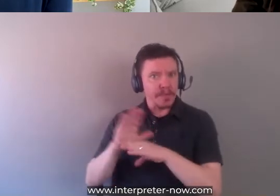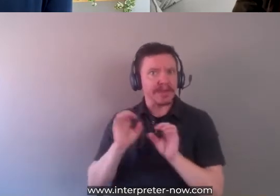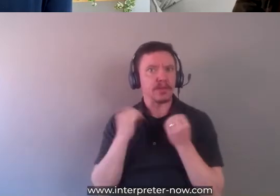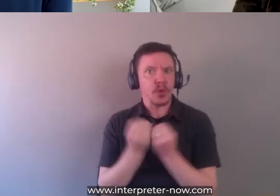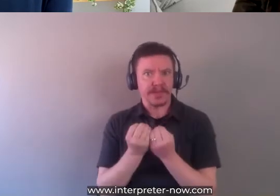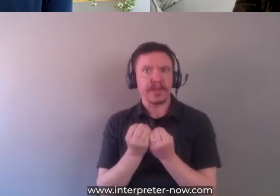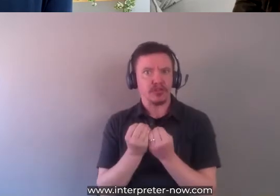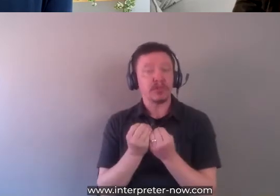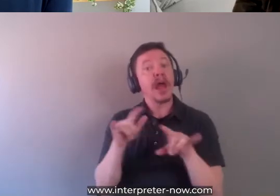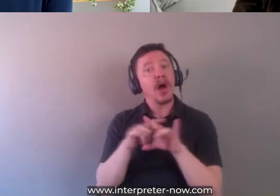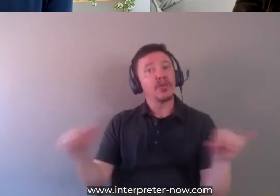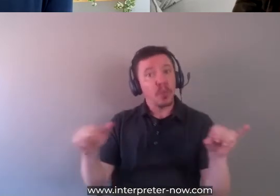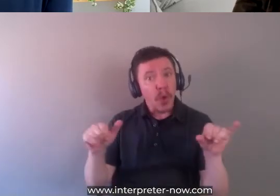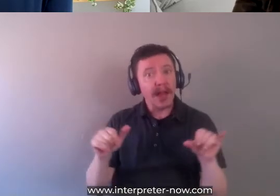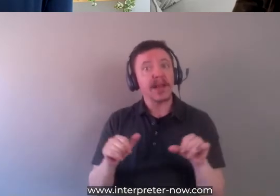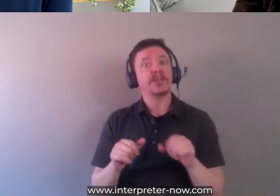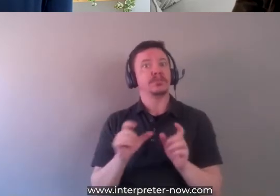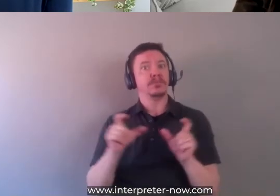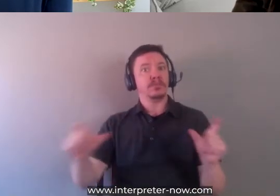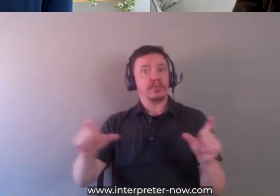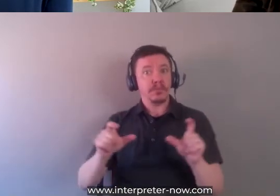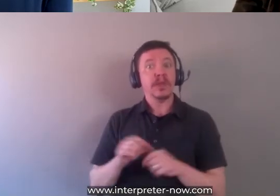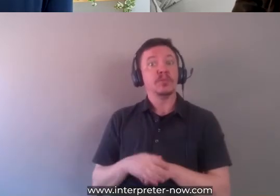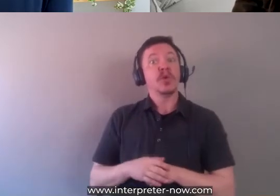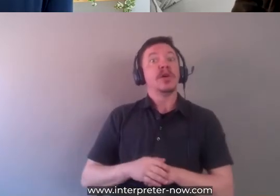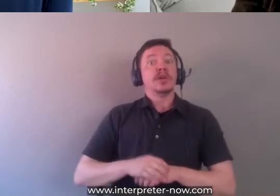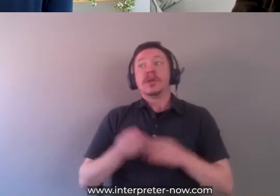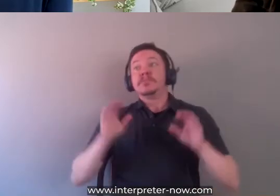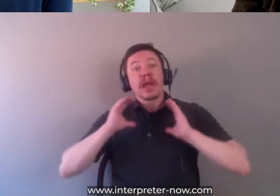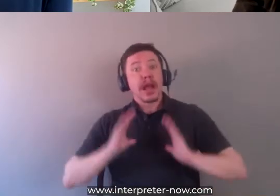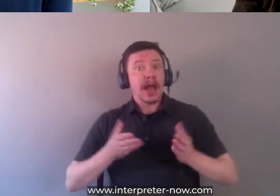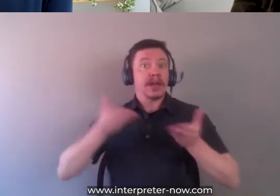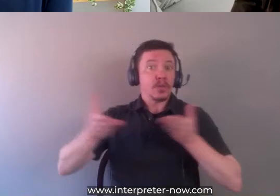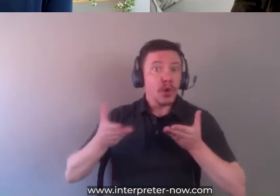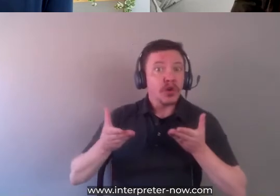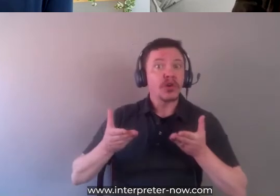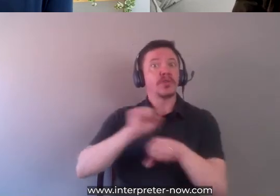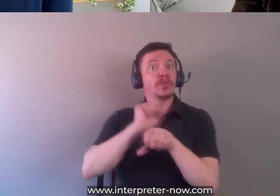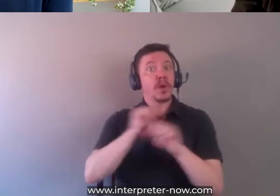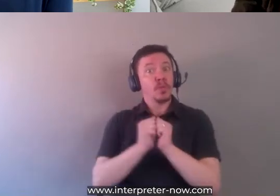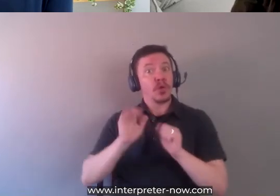as those who your company or organization is serving, your clients or customers, etc.?